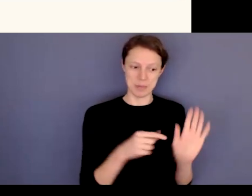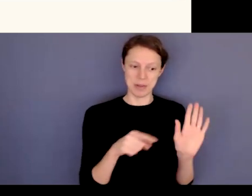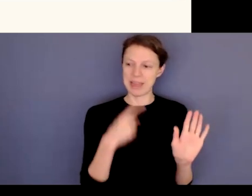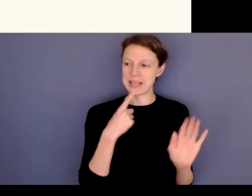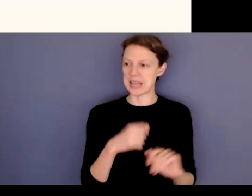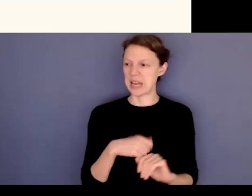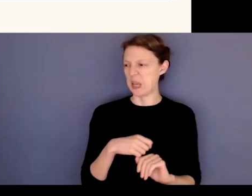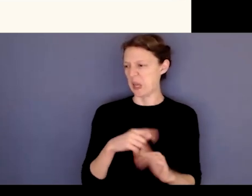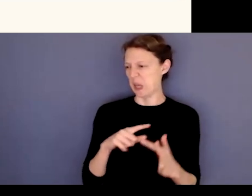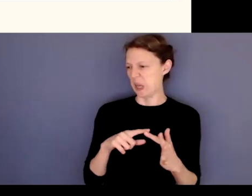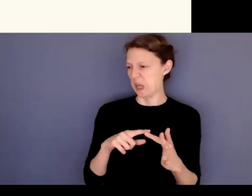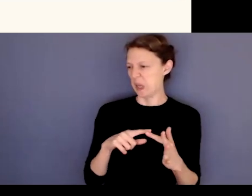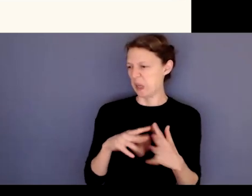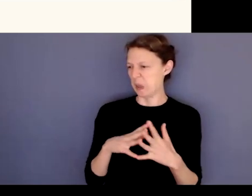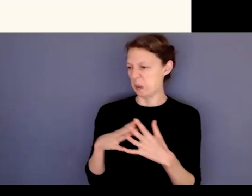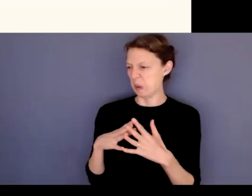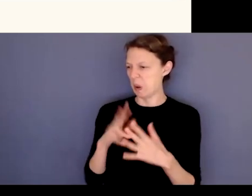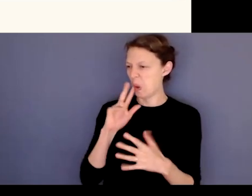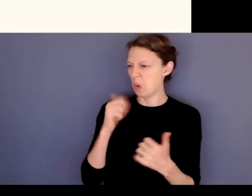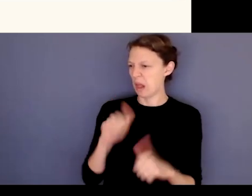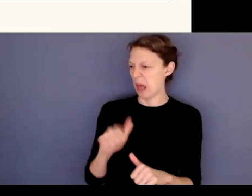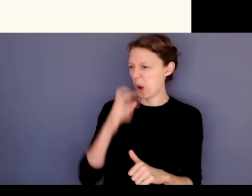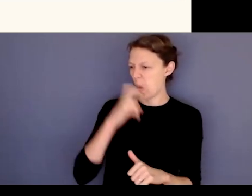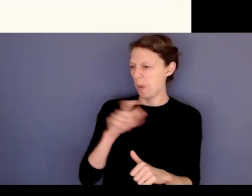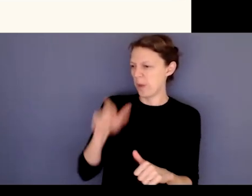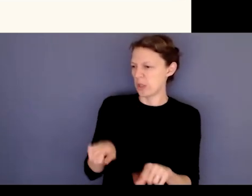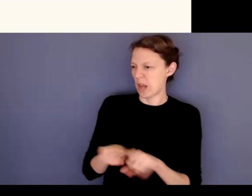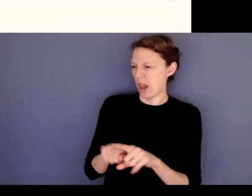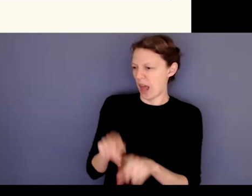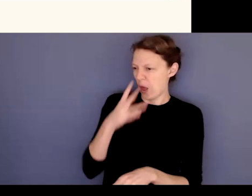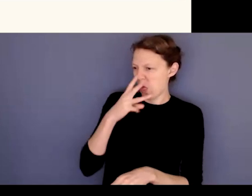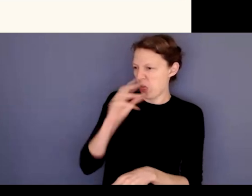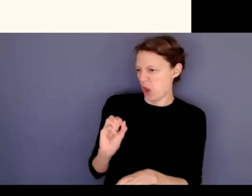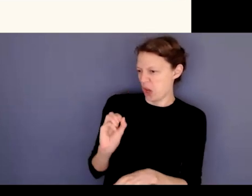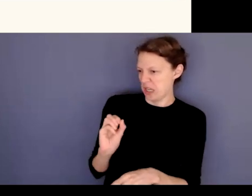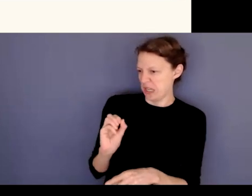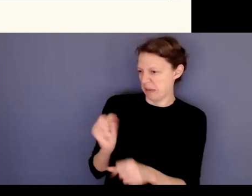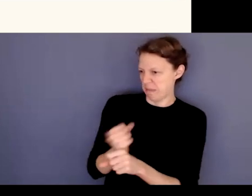person, like some 30 year old, did that', which I'm still wounded about two years later.